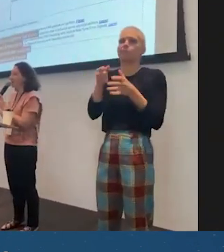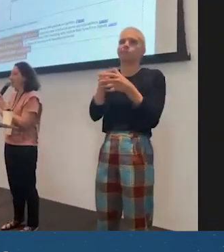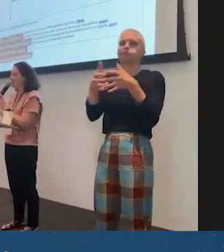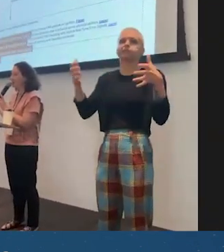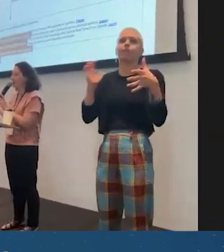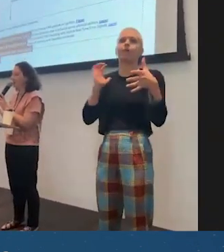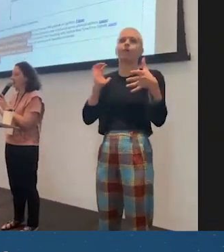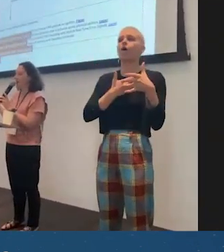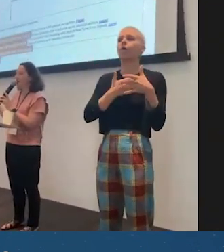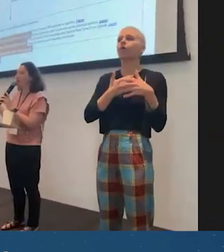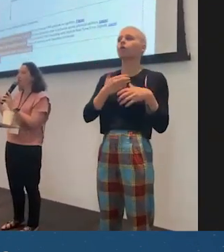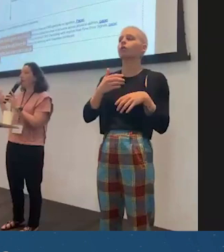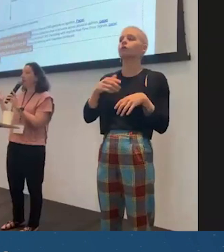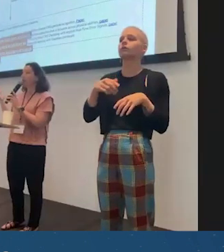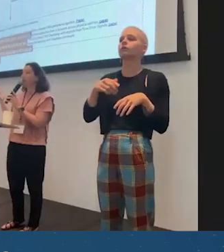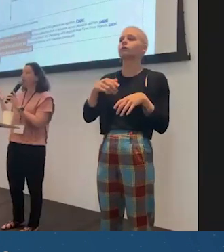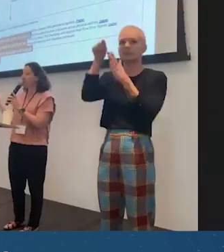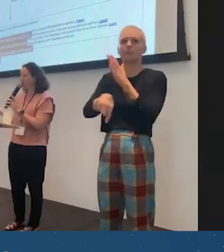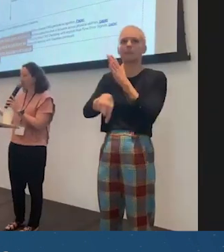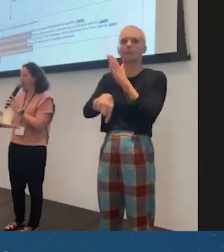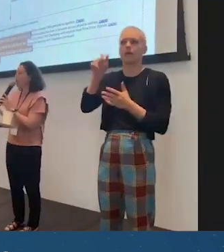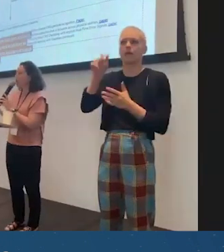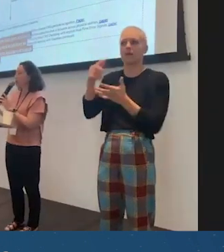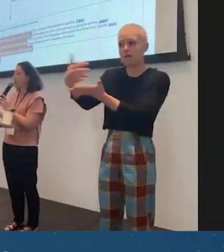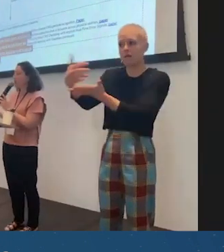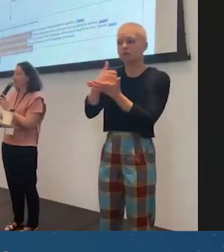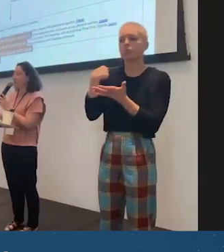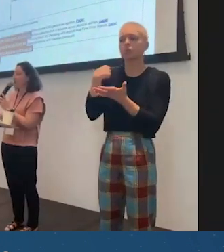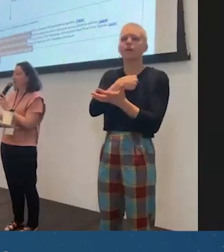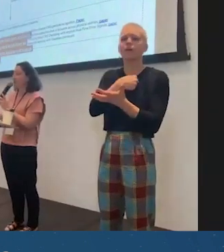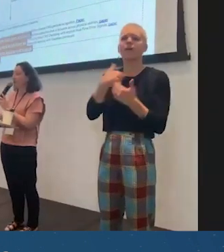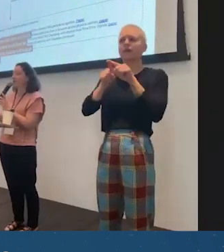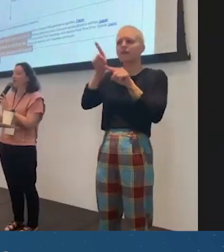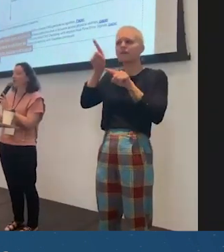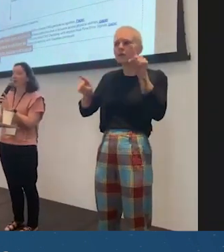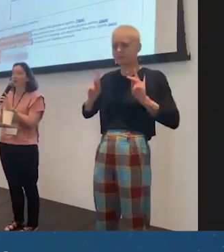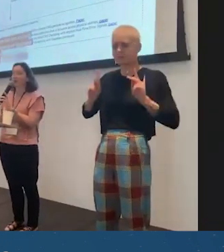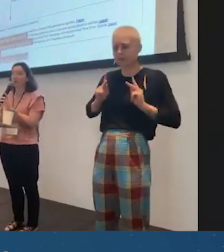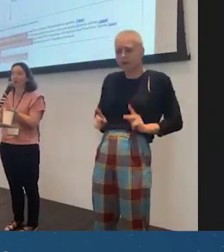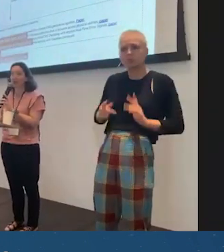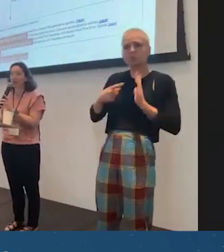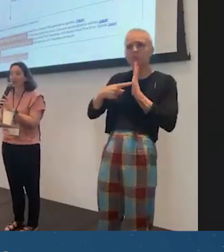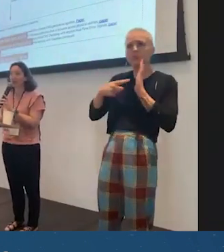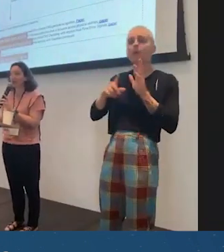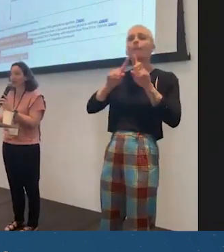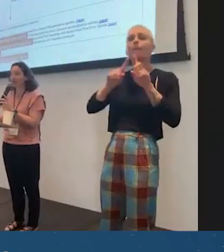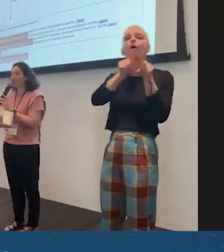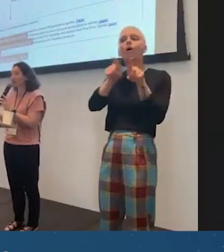collection, including diverse physiological representation, but also environmental and behavioral conditions